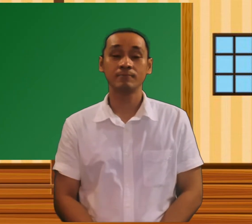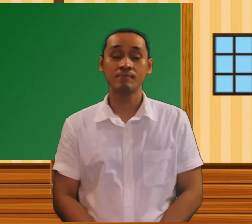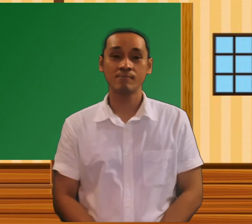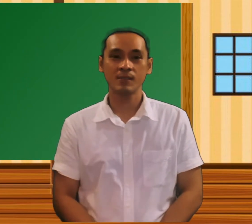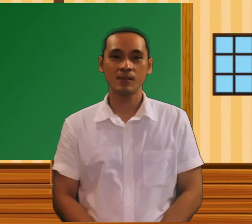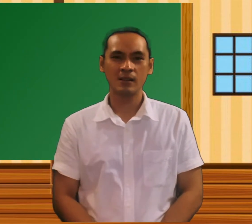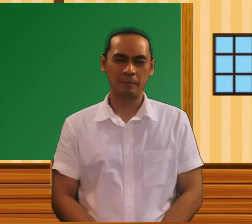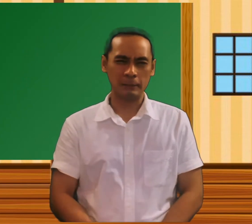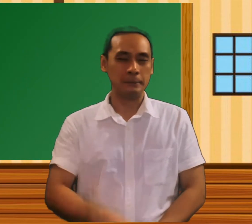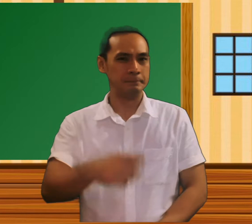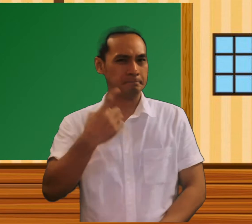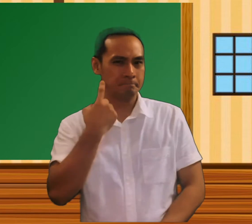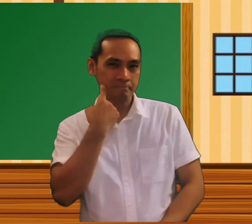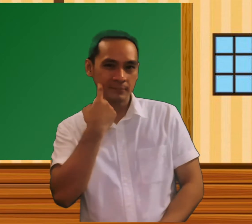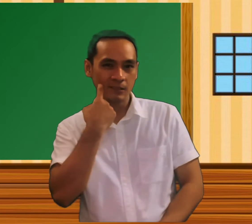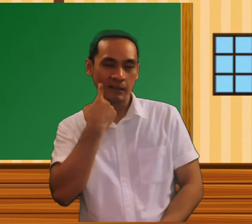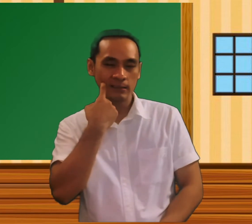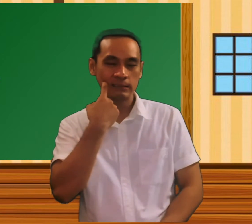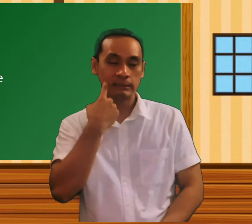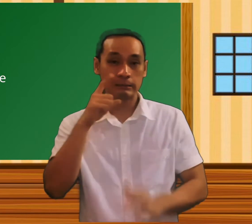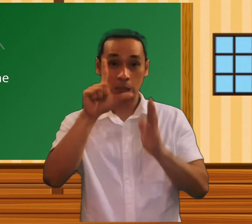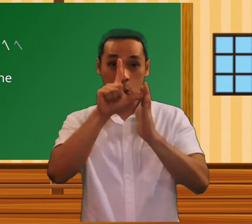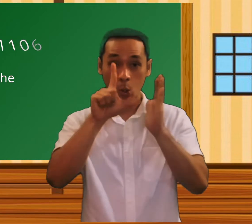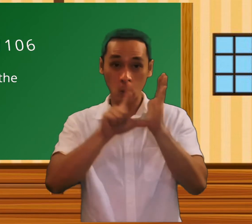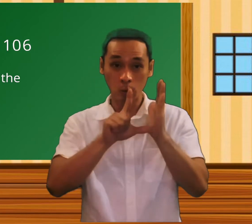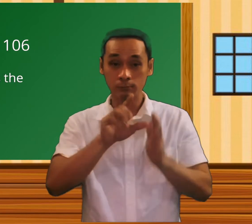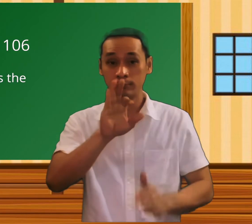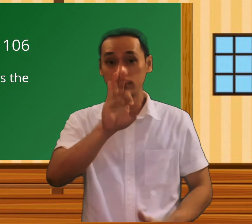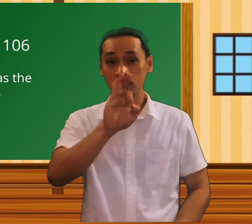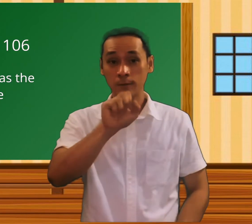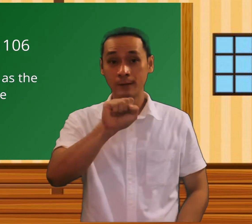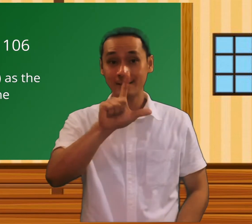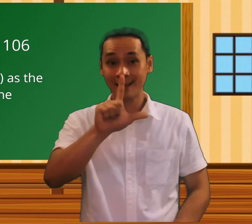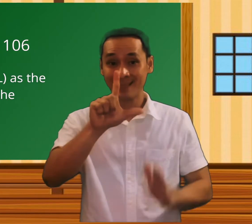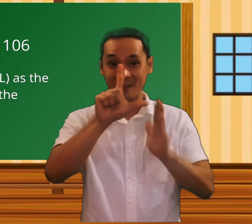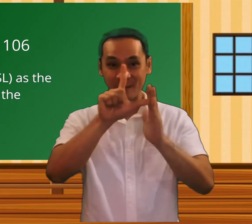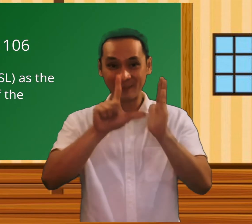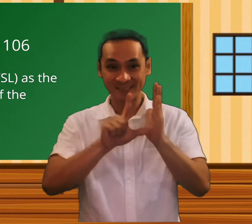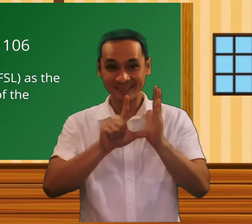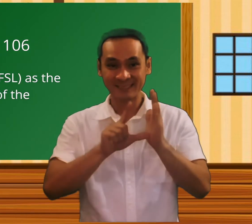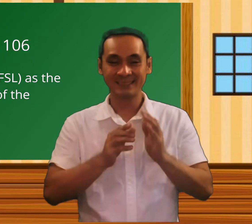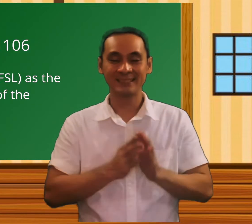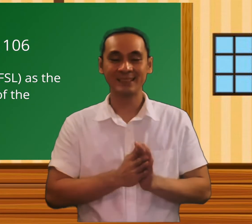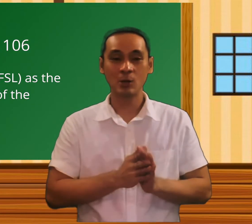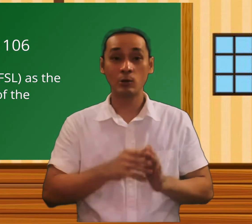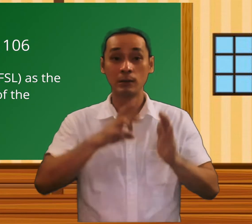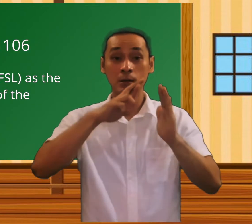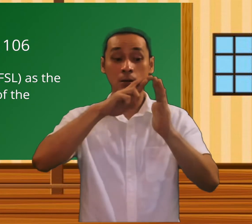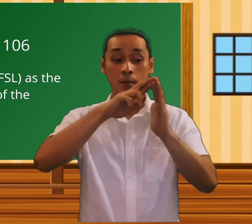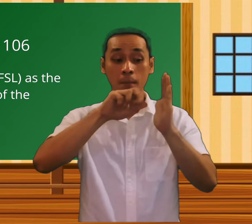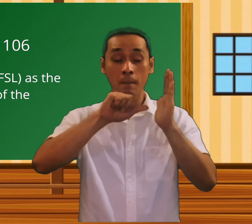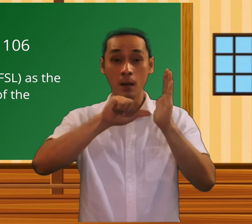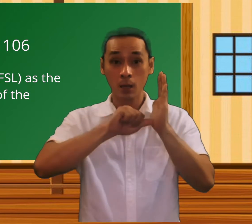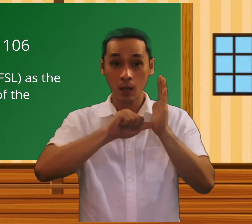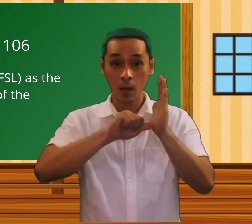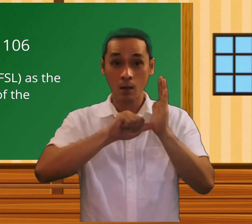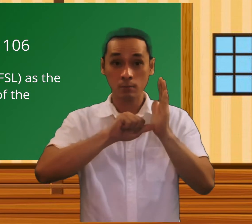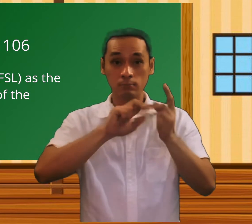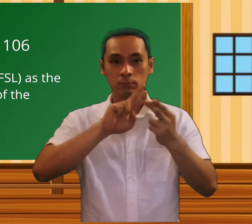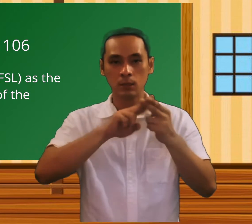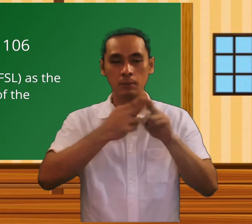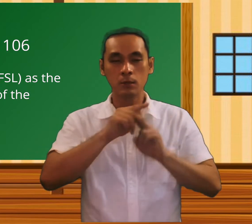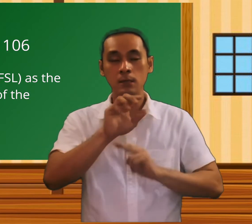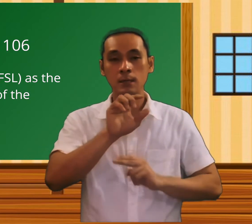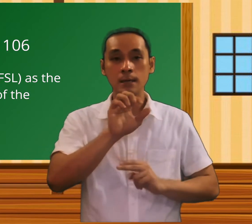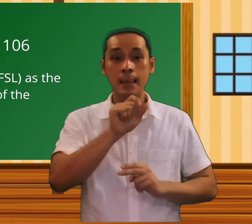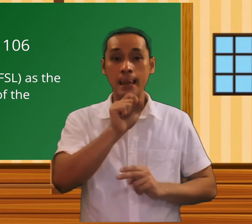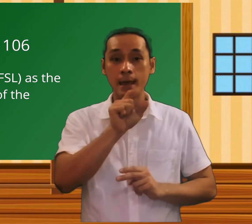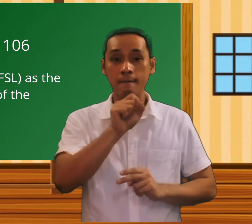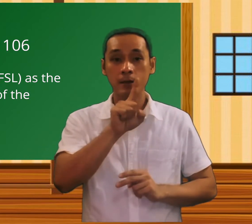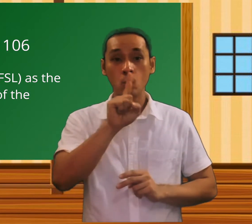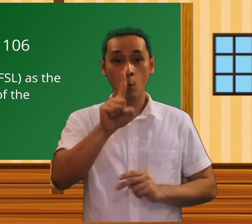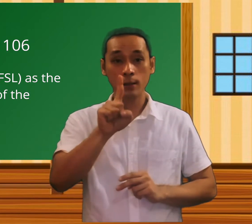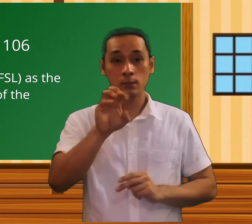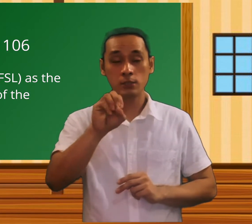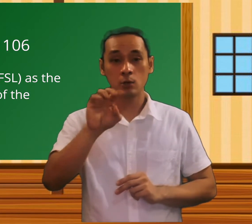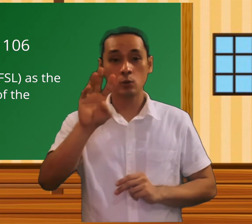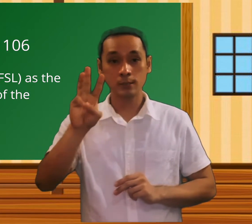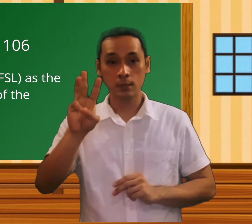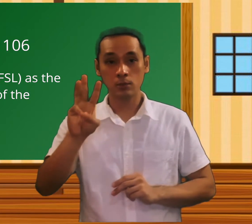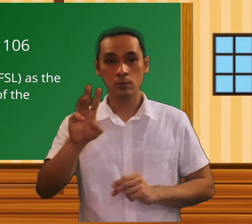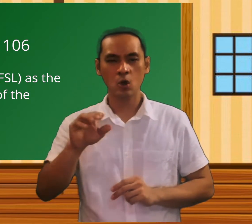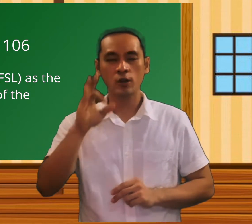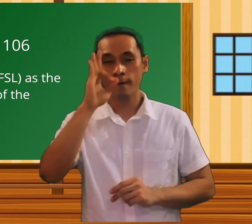by way of overview of the recently enacted fsl law order republic act number 1106 or the filipino